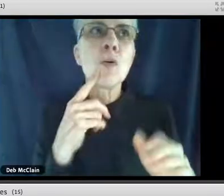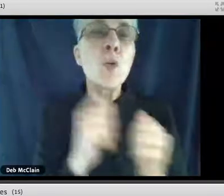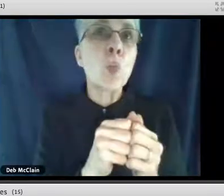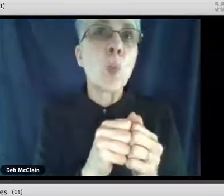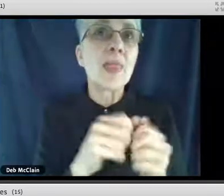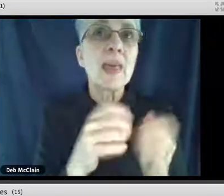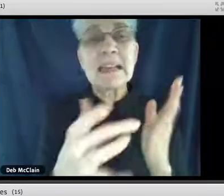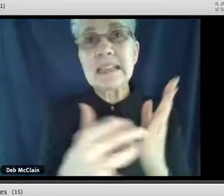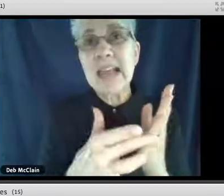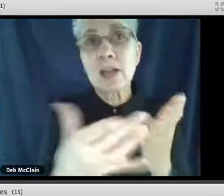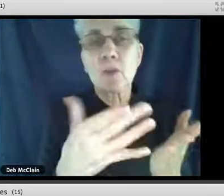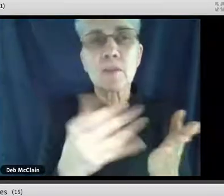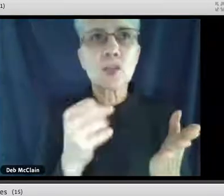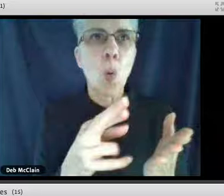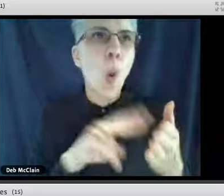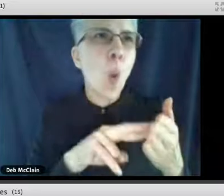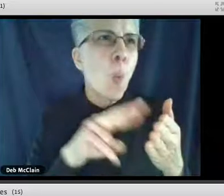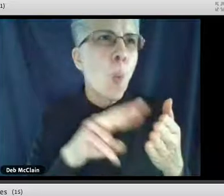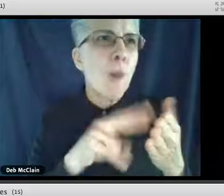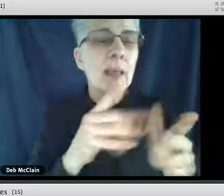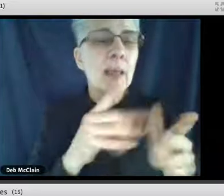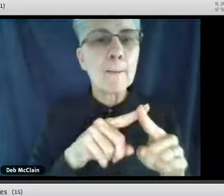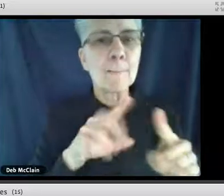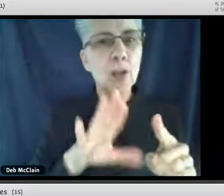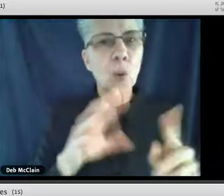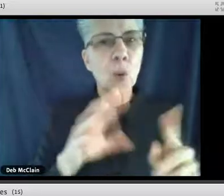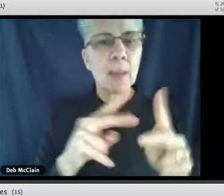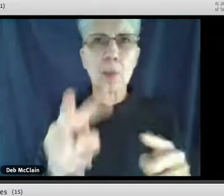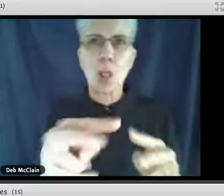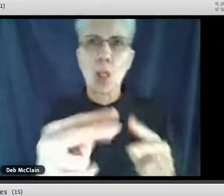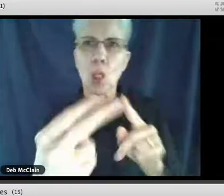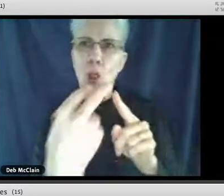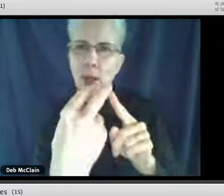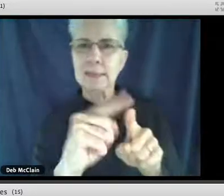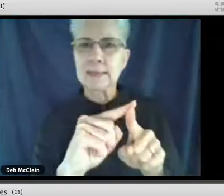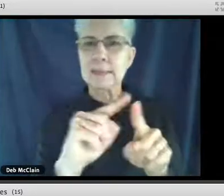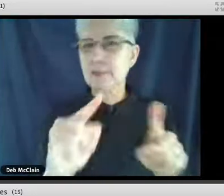or you might be a reference thing, but your patrons might not think of them in the same way, so how do you...